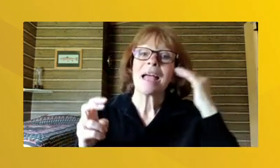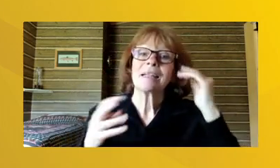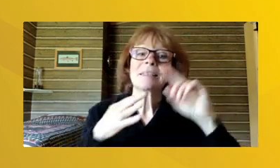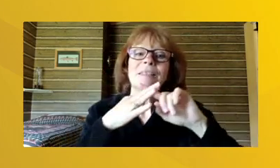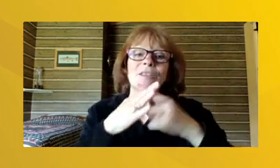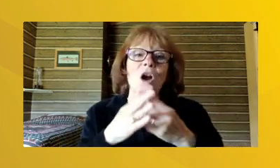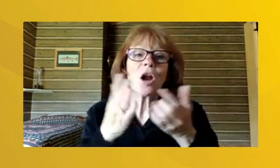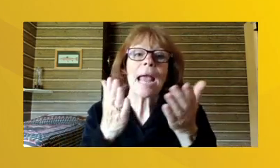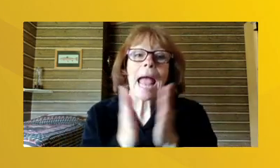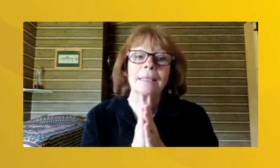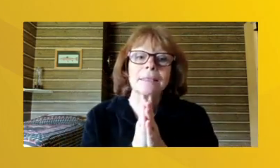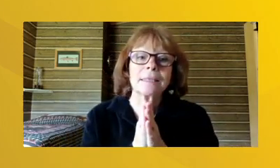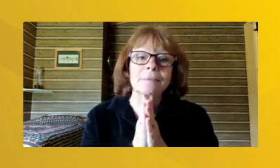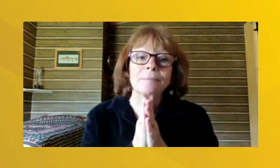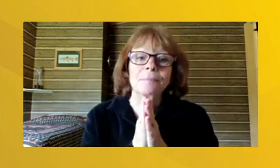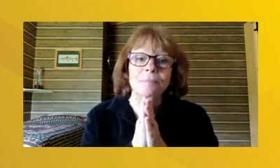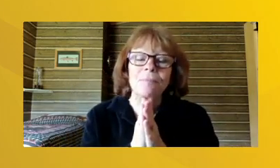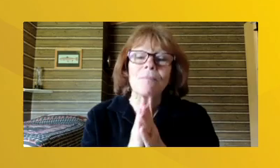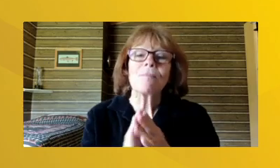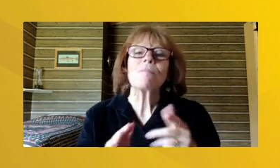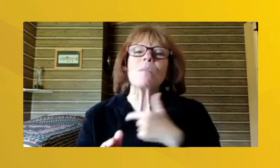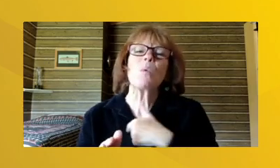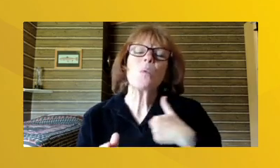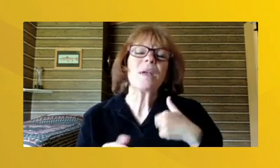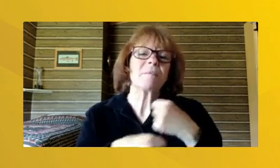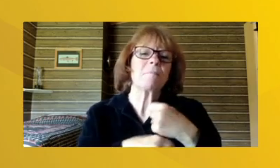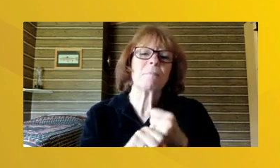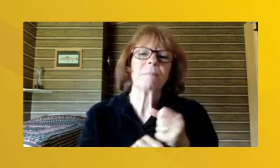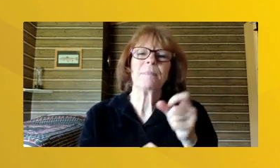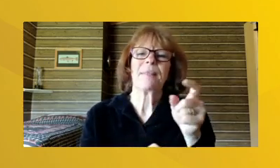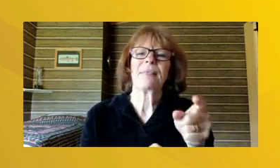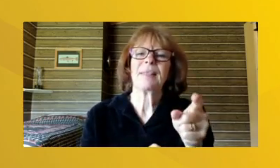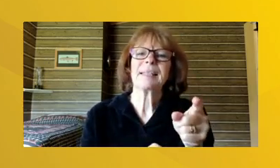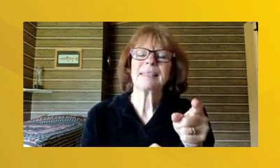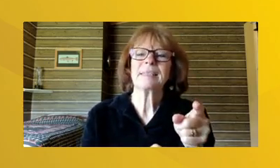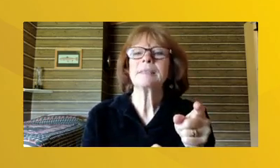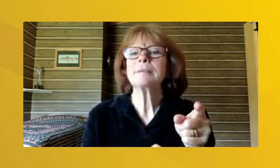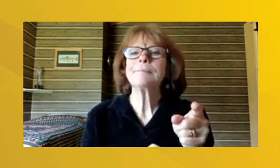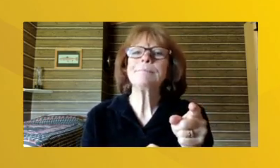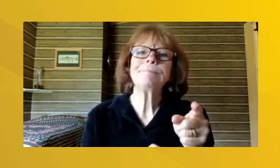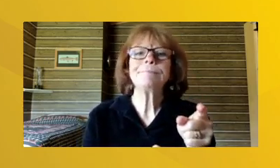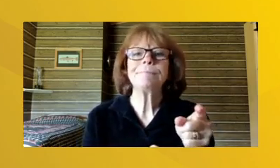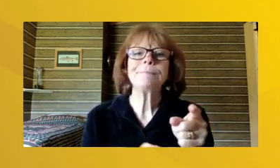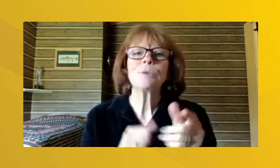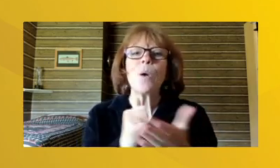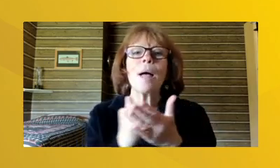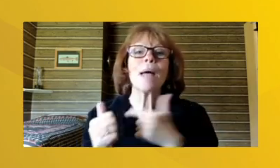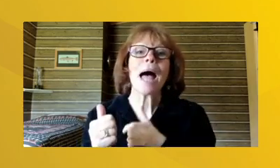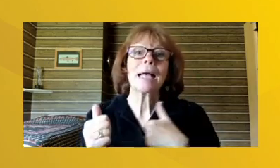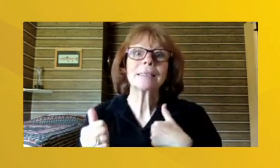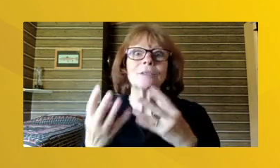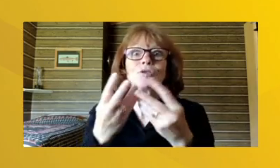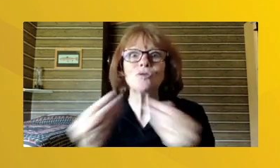Which is something we created as a way to solve all the questions we were getting.